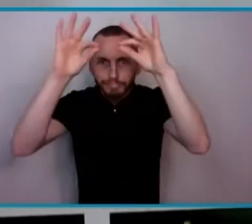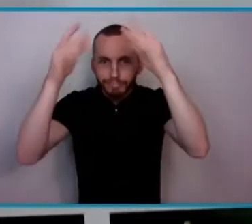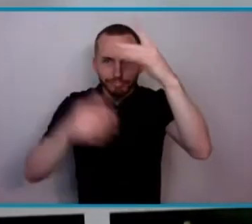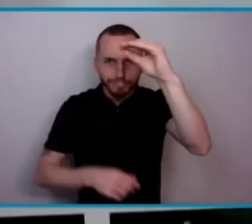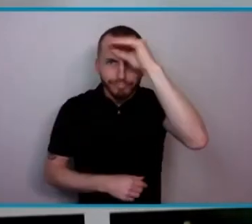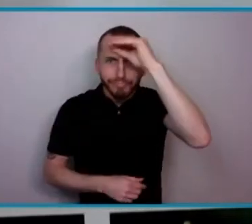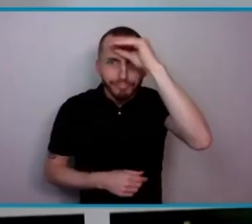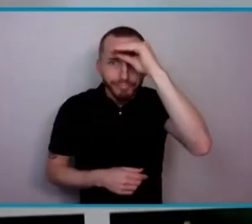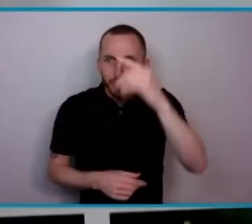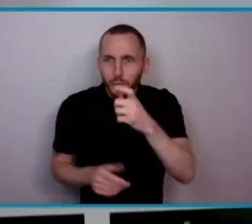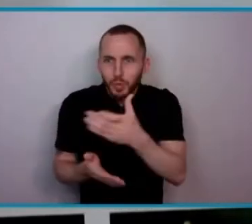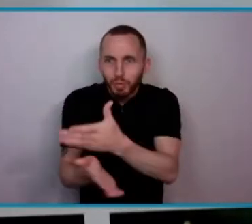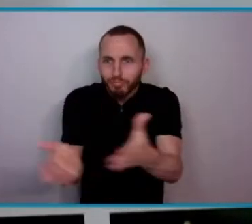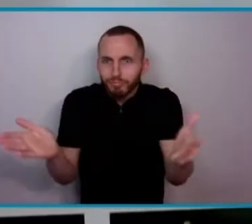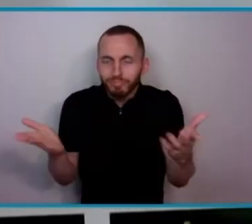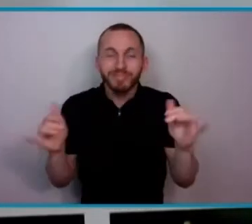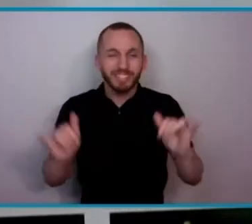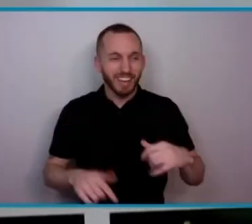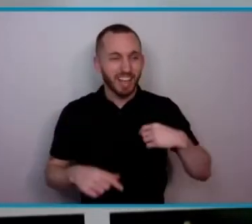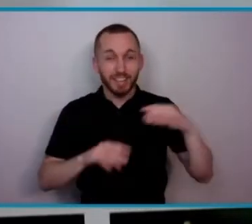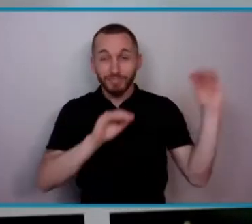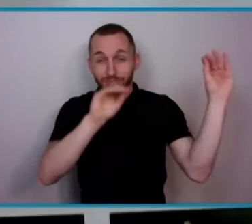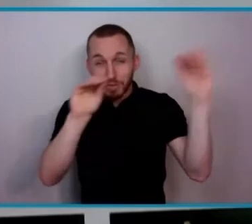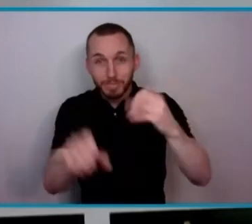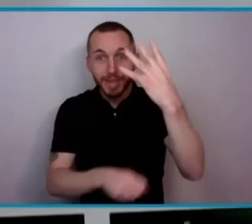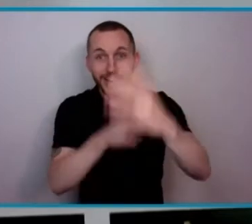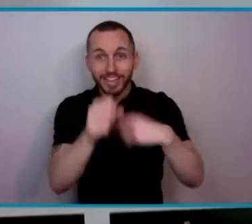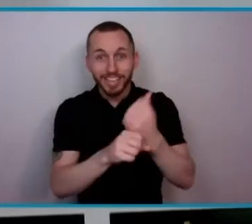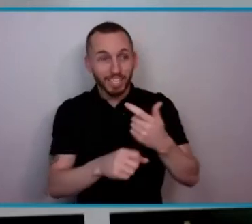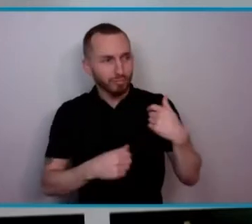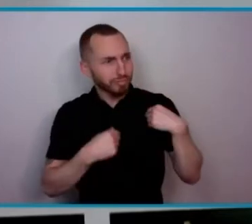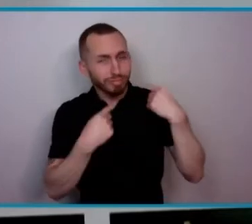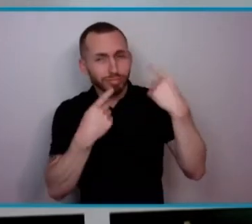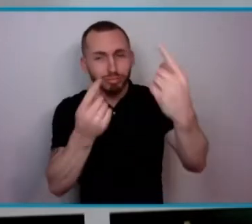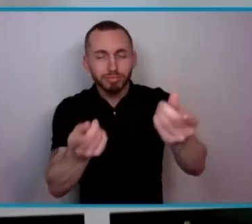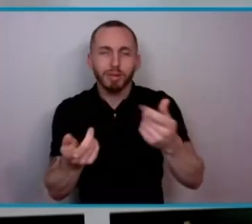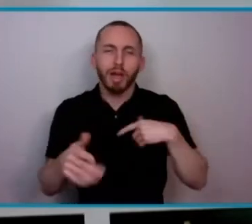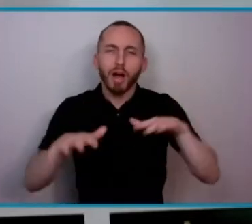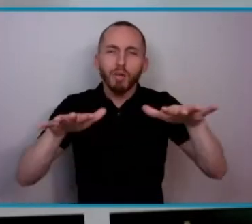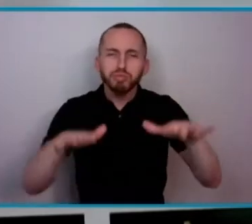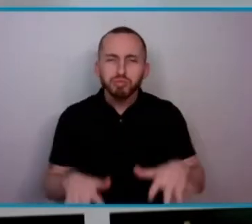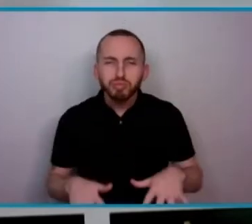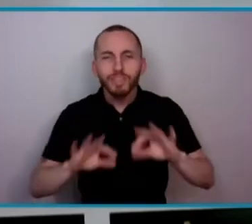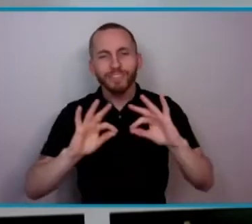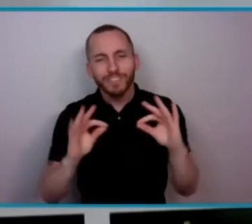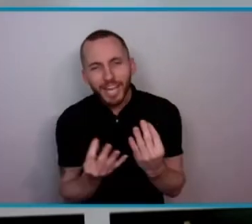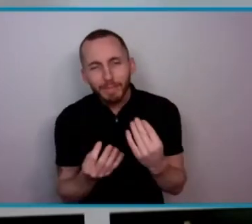But now many, many, many years later, I have a family here, I’m a music therapist.